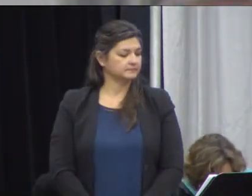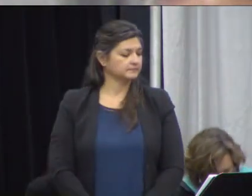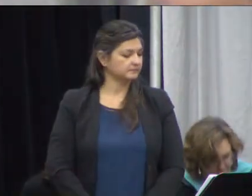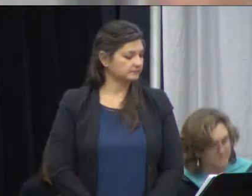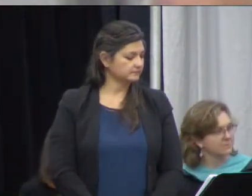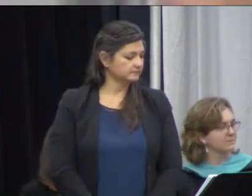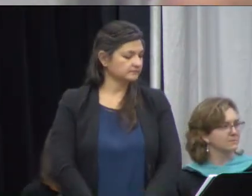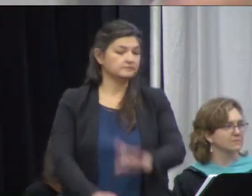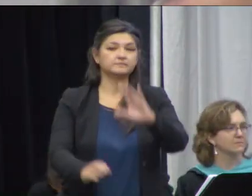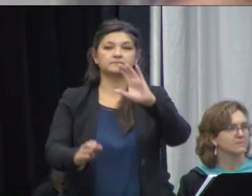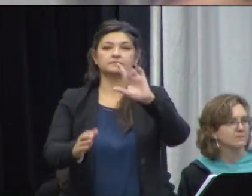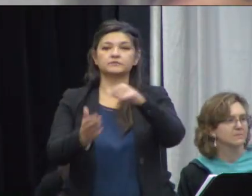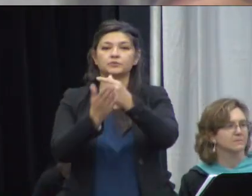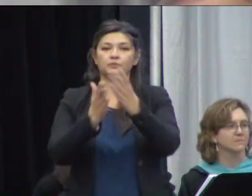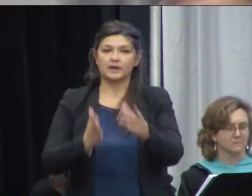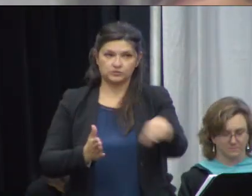Graduates, you may don your caps.